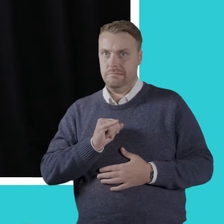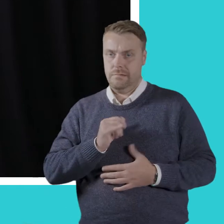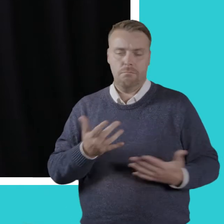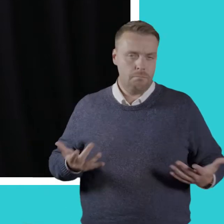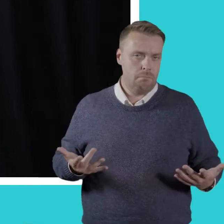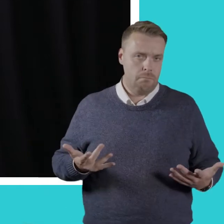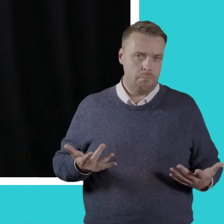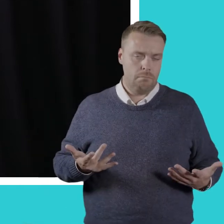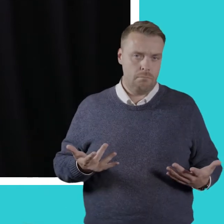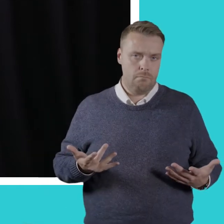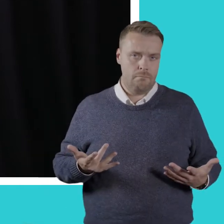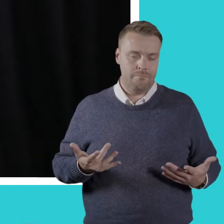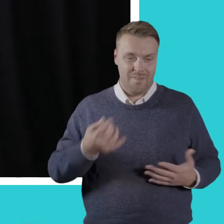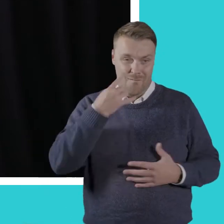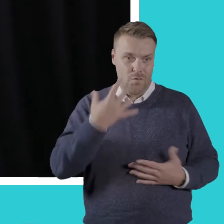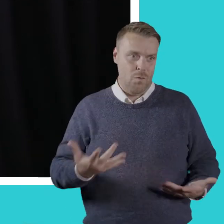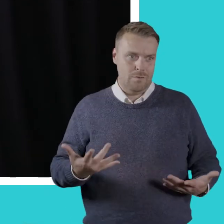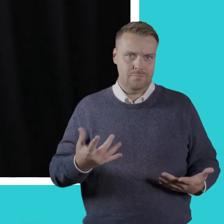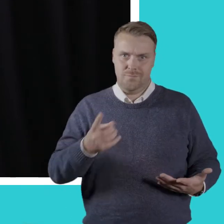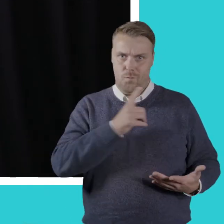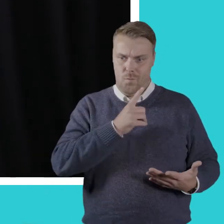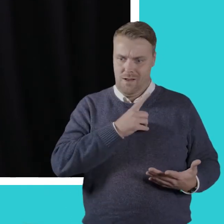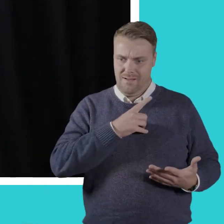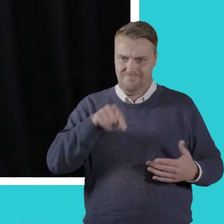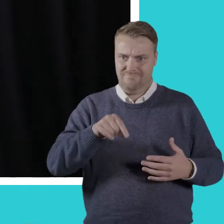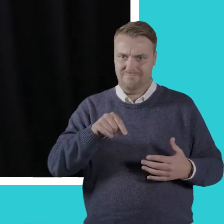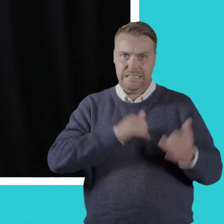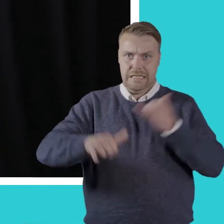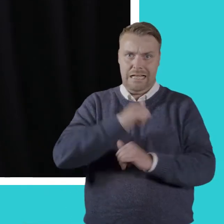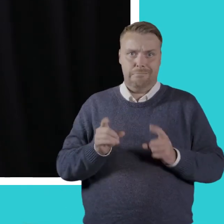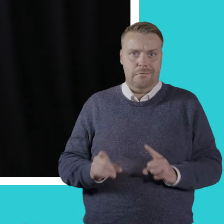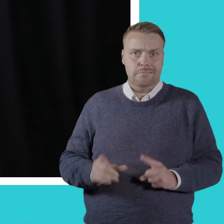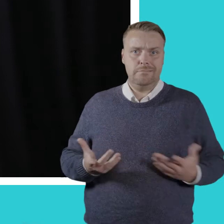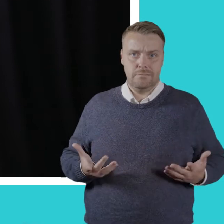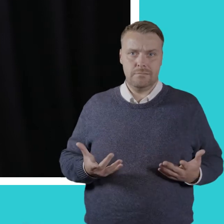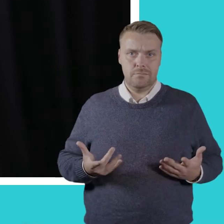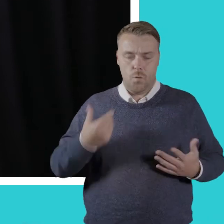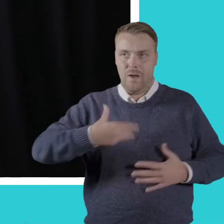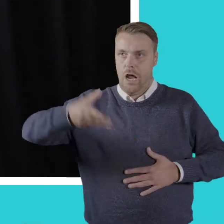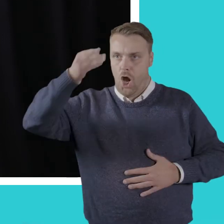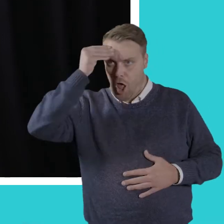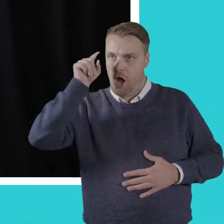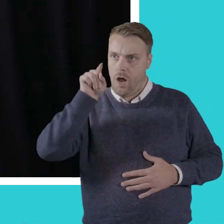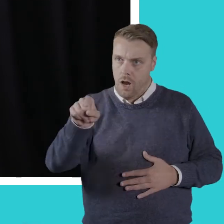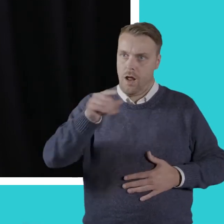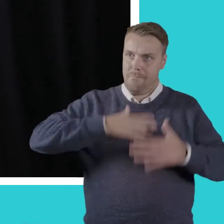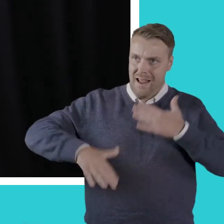Of course we're going to do that because these are the conditions that we are in. So we learn to do that and we perpetuate those behaviors. We're encouraged...